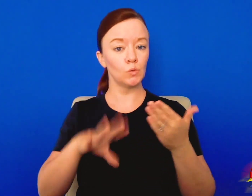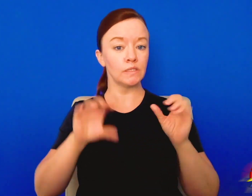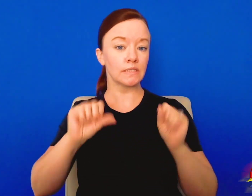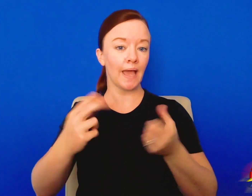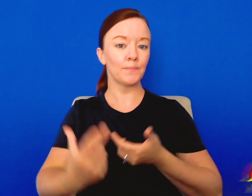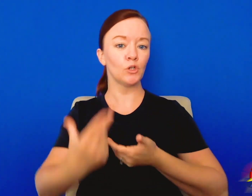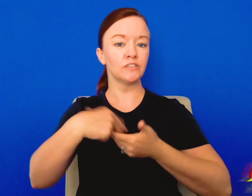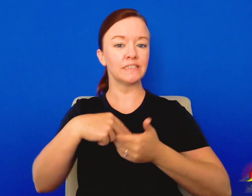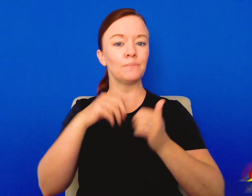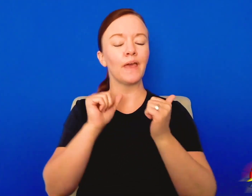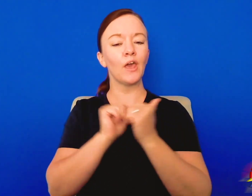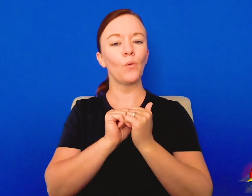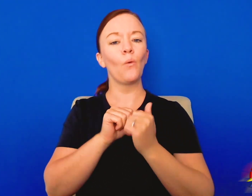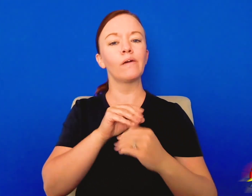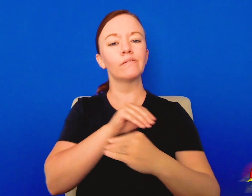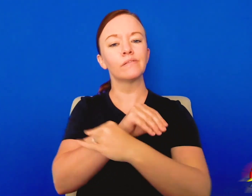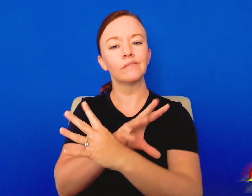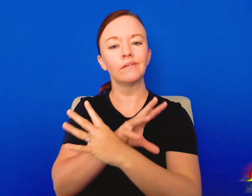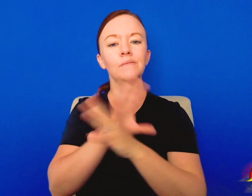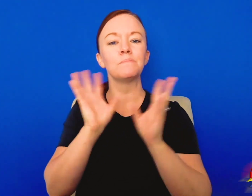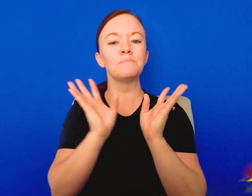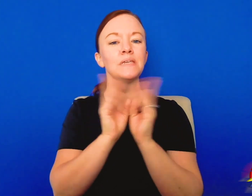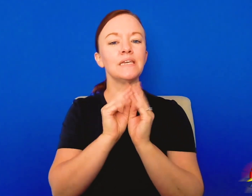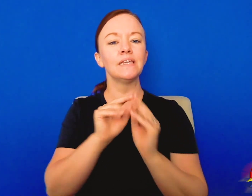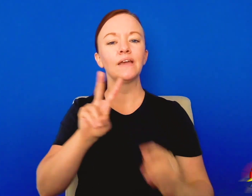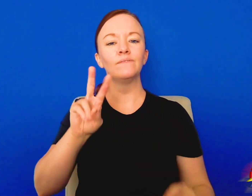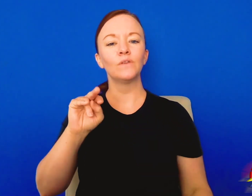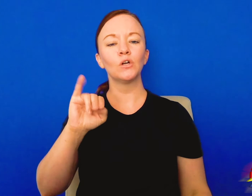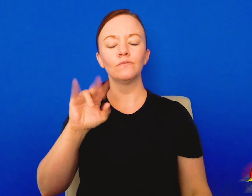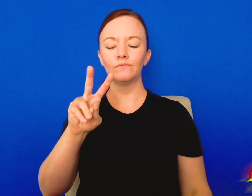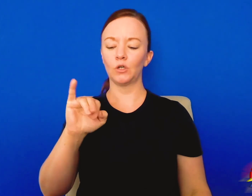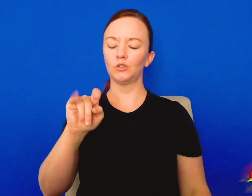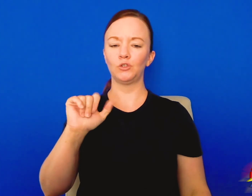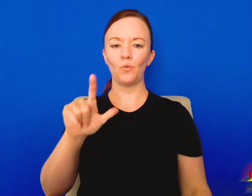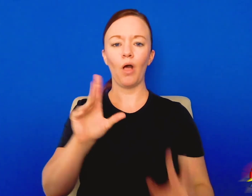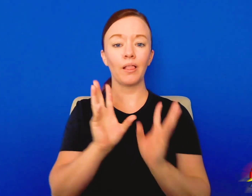STUDENT PARTICIPATION IN A VIRTUAL MEETING OR CLASSROOM SESSION